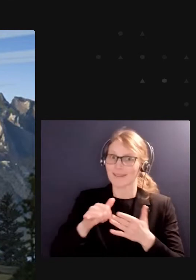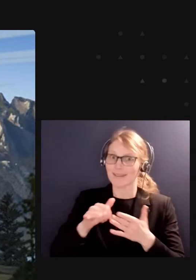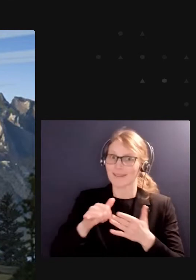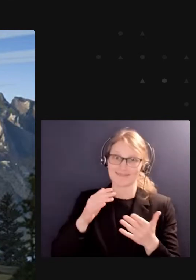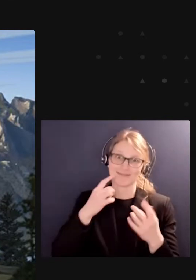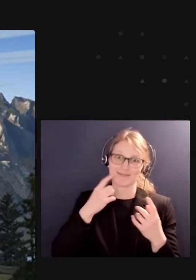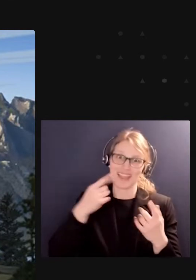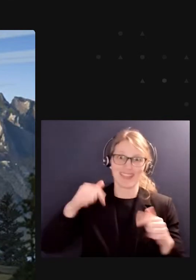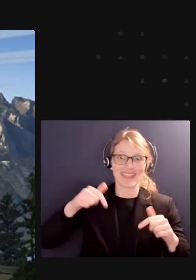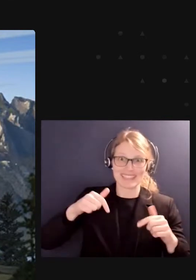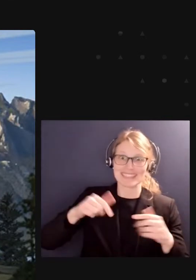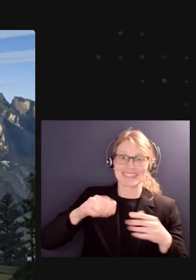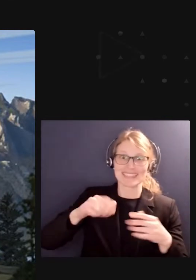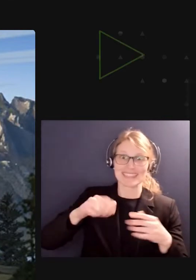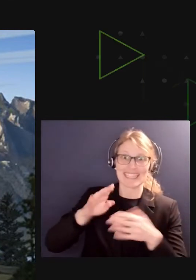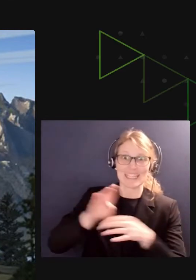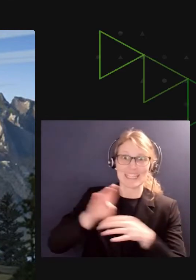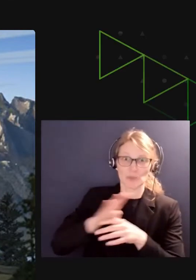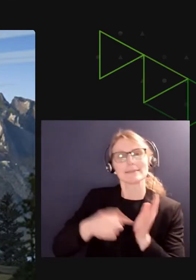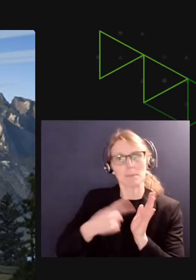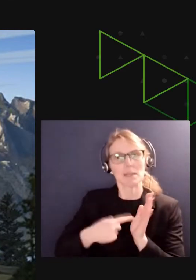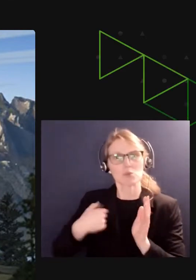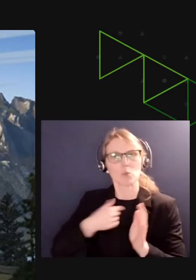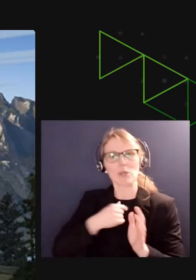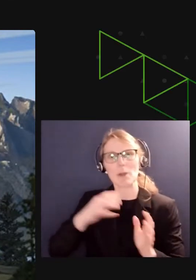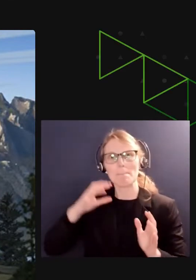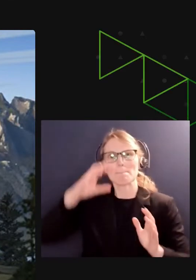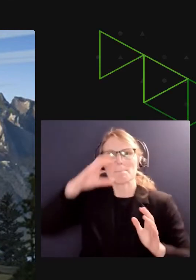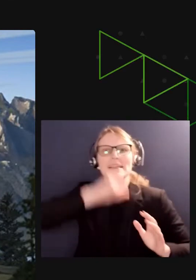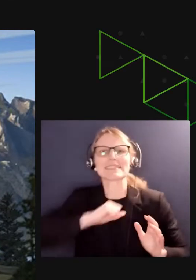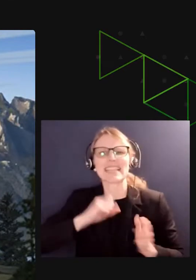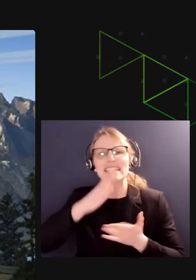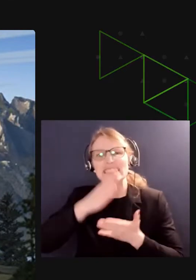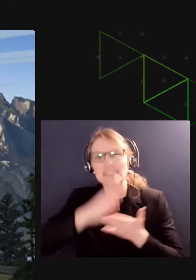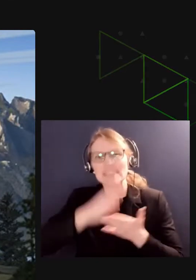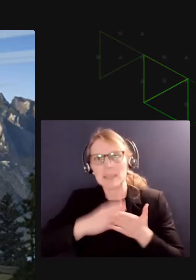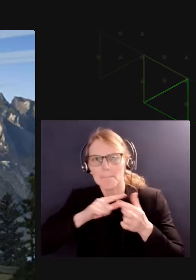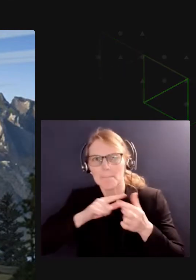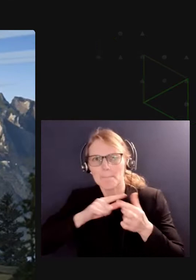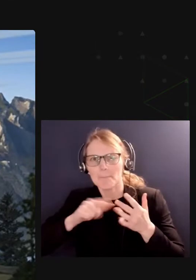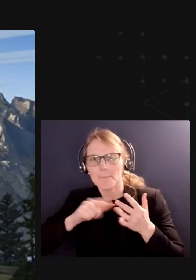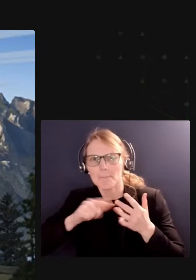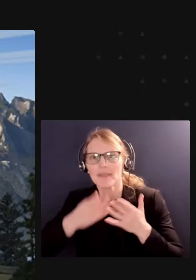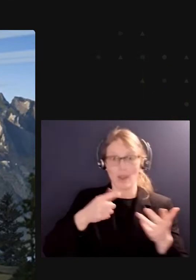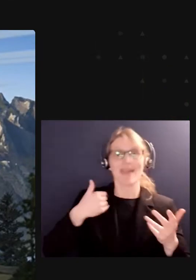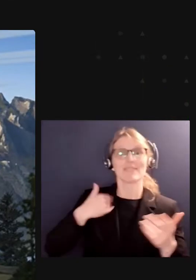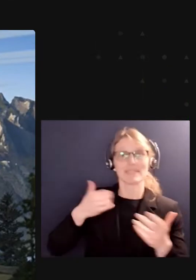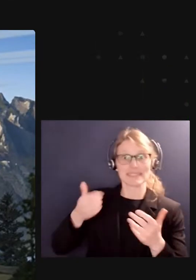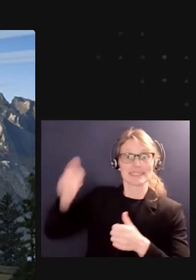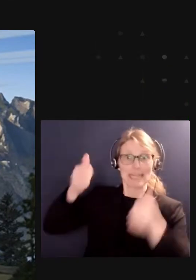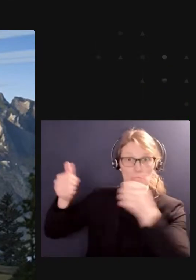Which means that we've got some senior people and then we've got junior people and it's really people